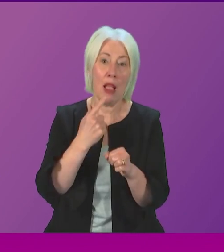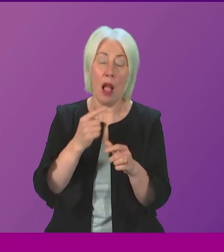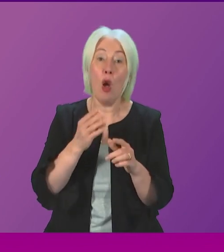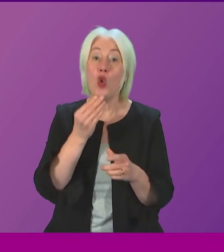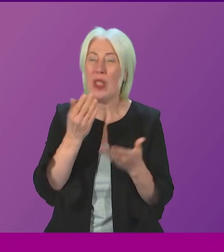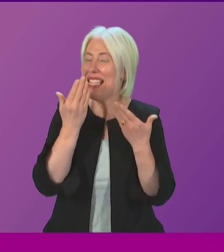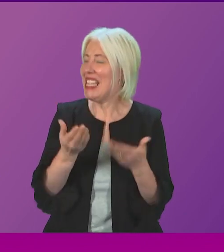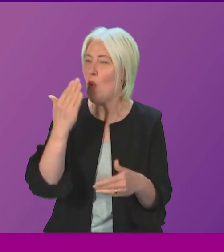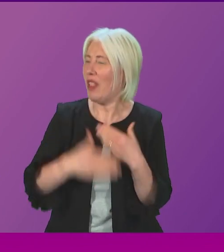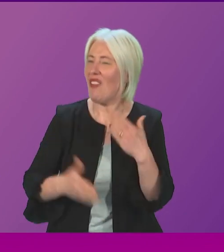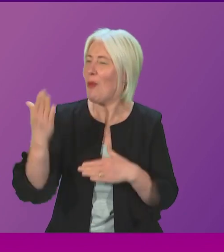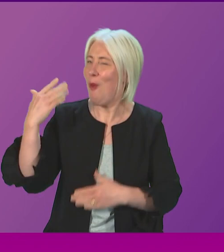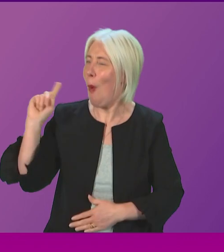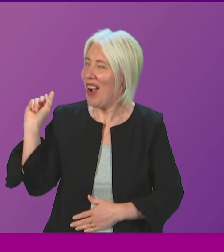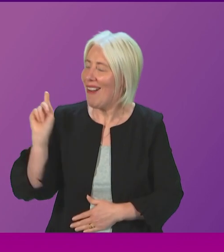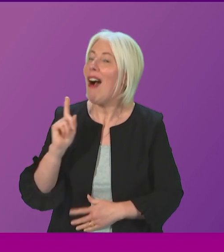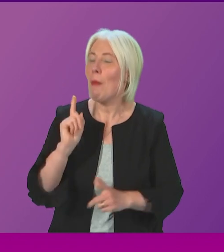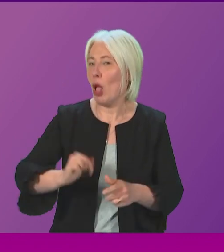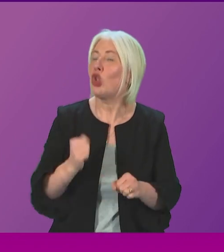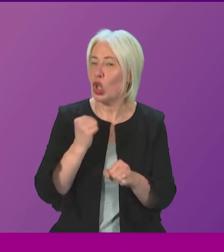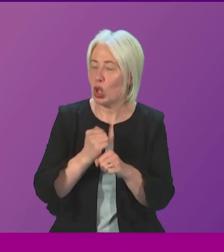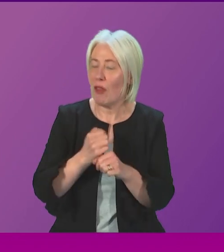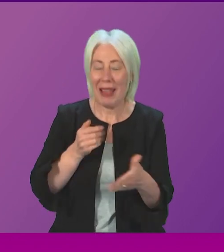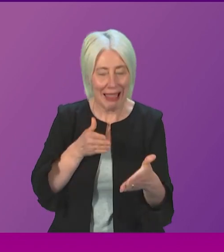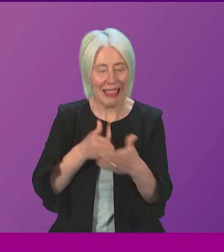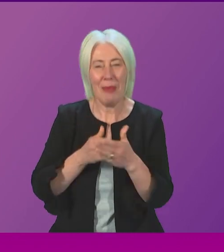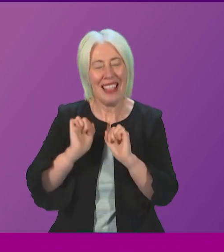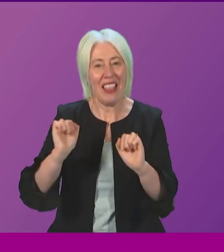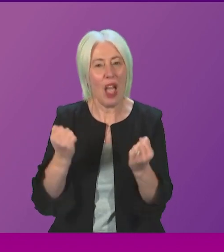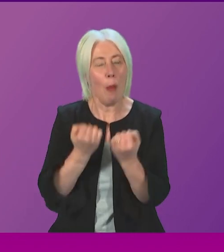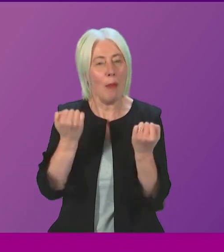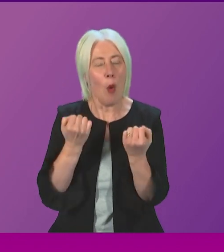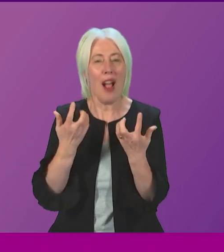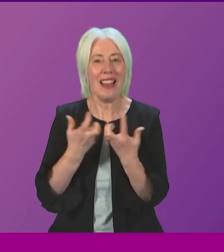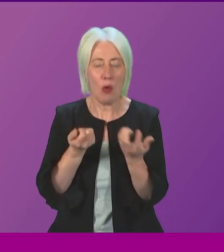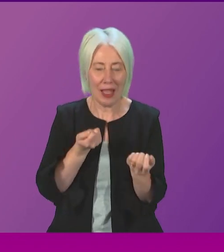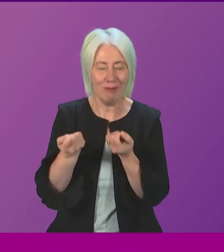As the First Minister said, however, the Scottish Government is limited in its powers with regard to online activity.